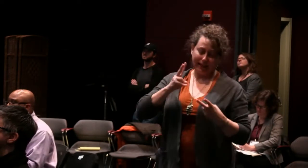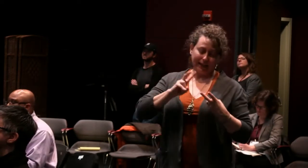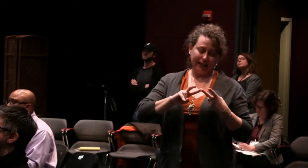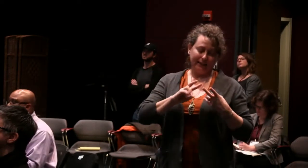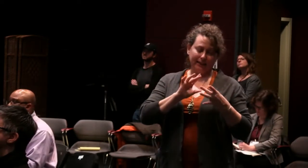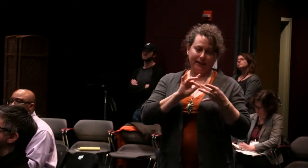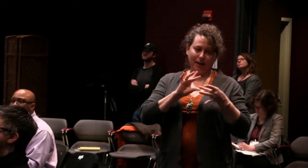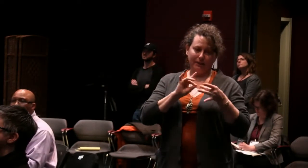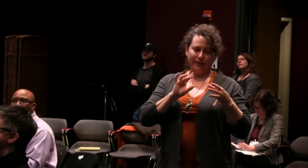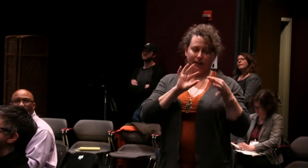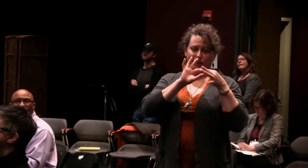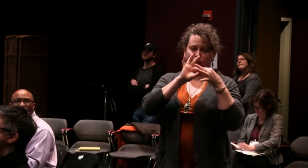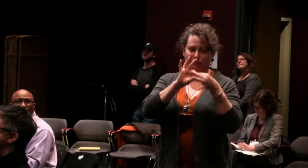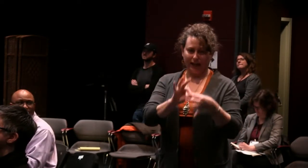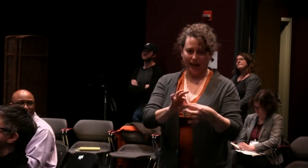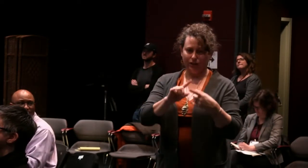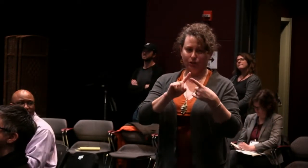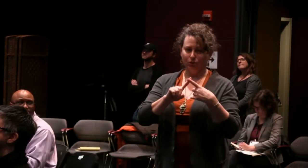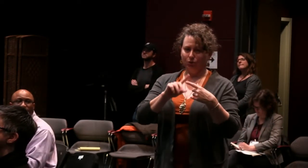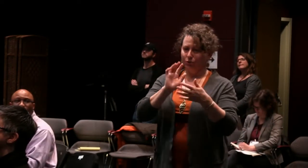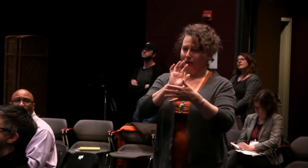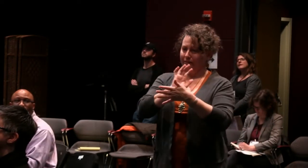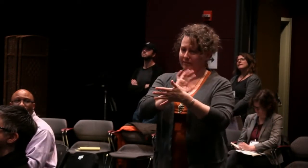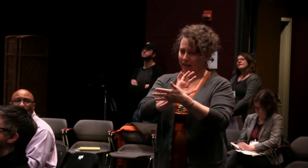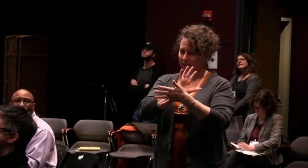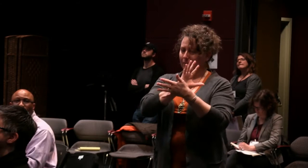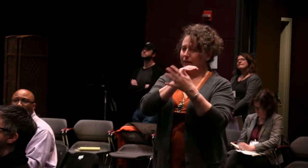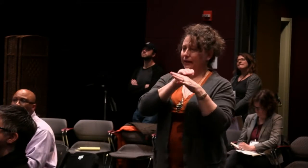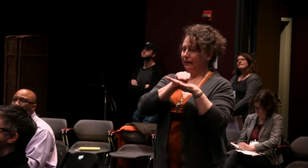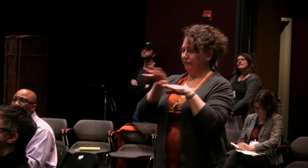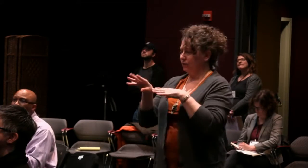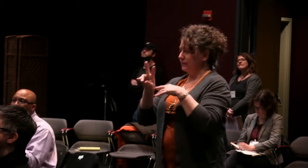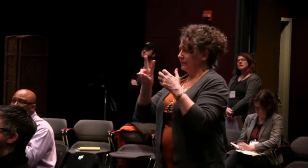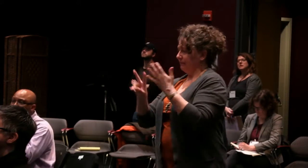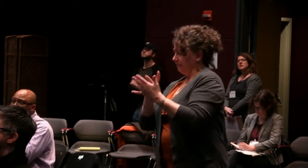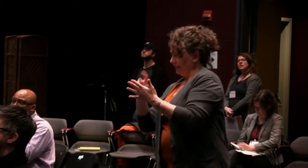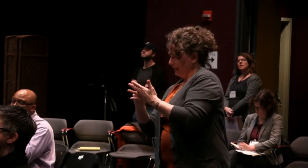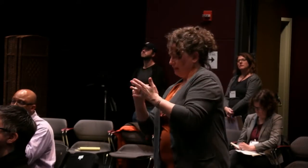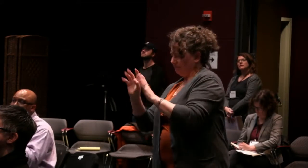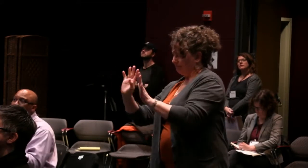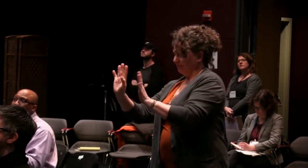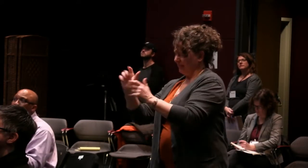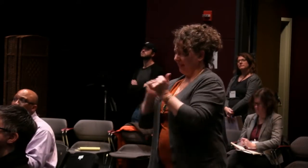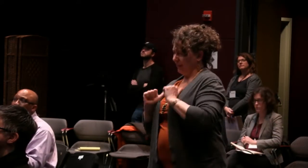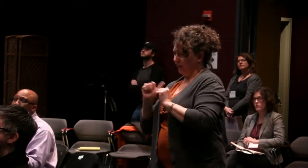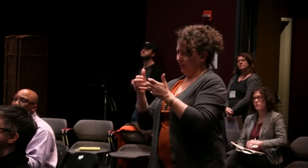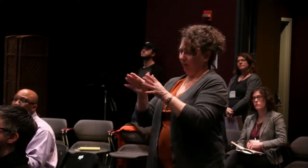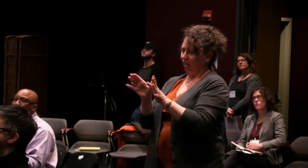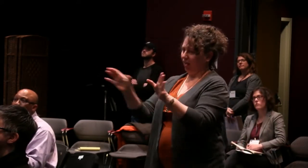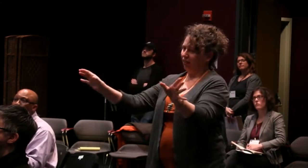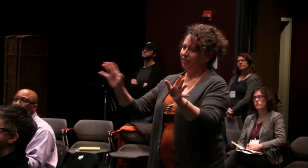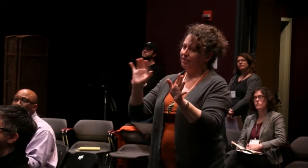So I think we need both of those. The other comment is related to movies and influencing theater,